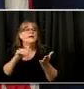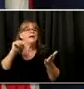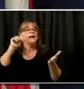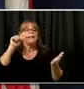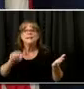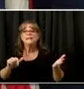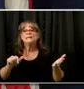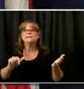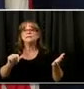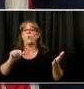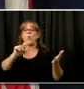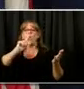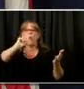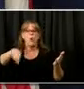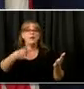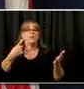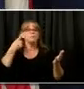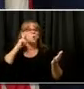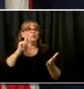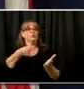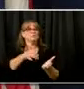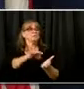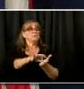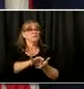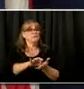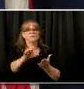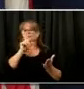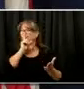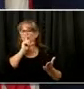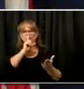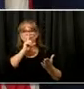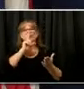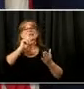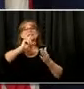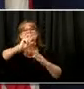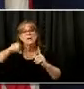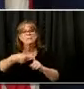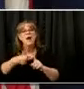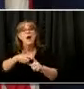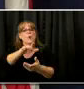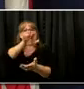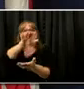in school and students being supported in school, whether it’s before Count Day or after Count Day.